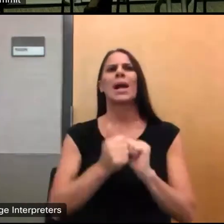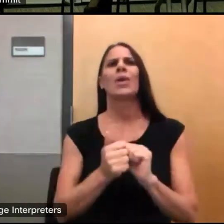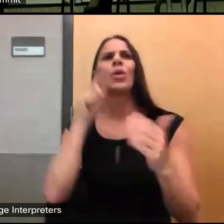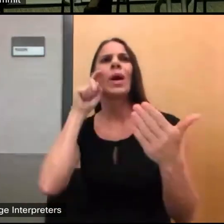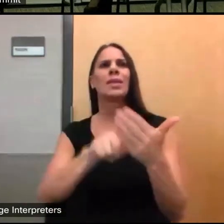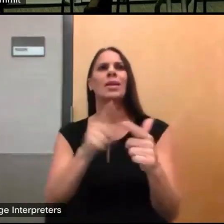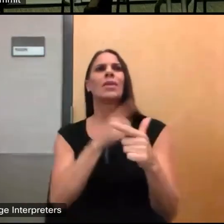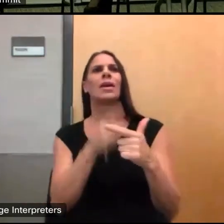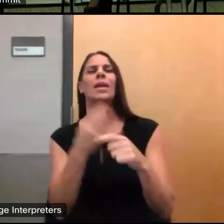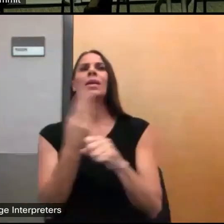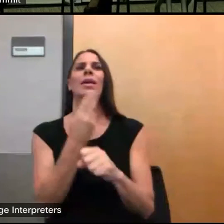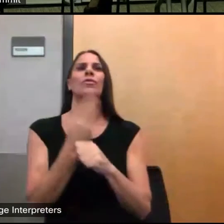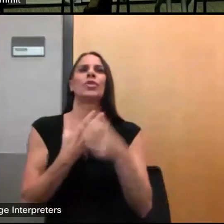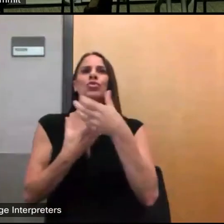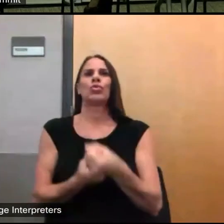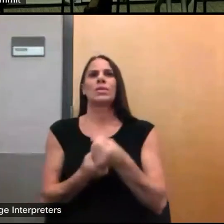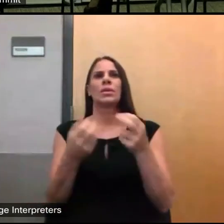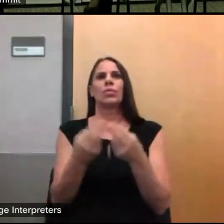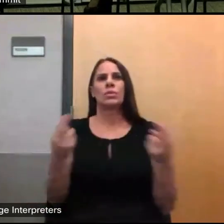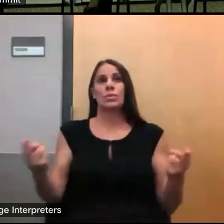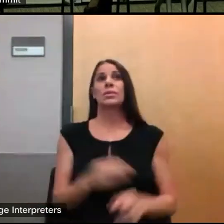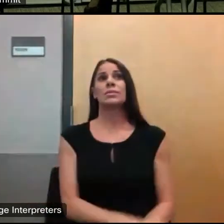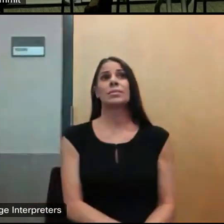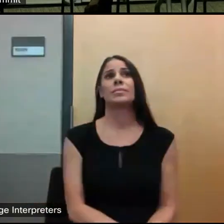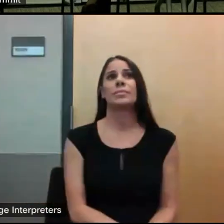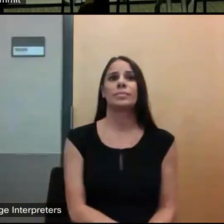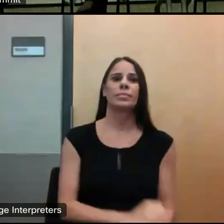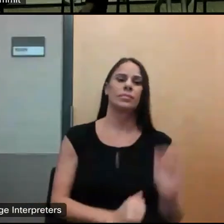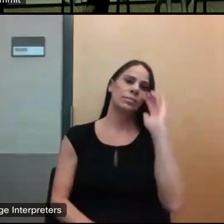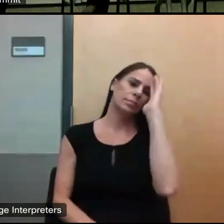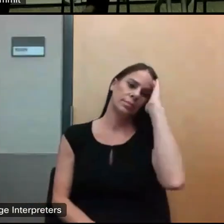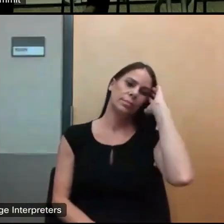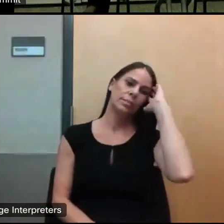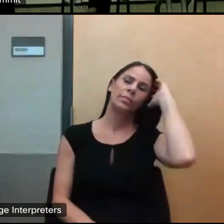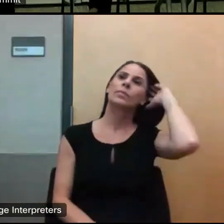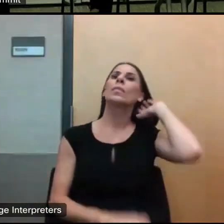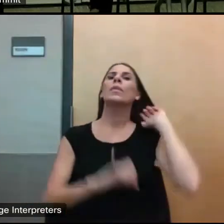leverage those trusted sources. Can you Jennifer? Sure. So I think that for